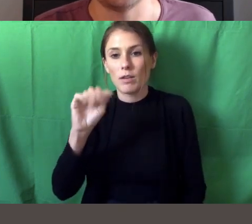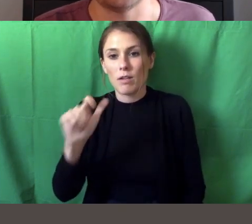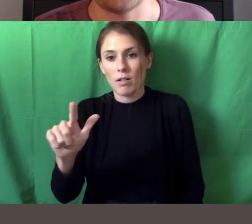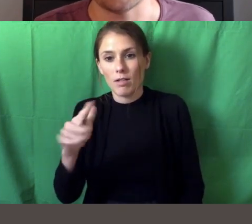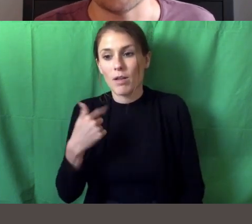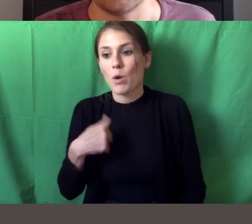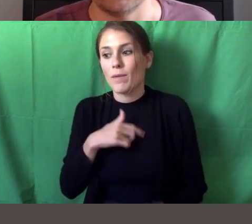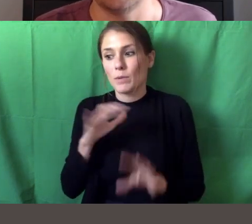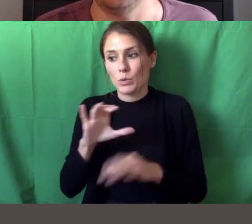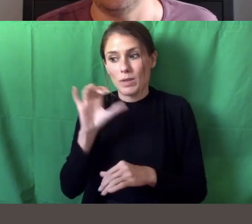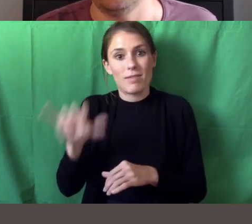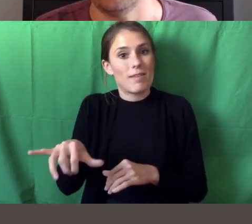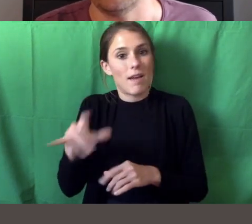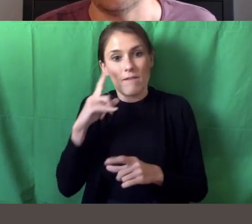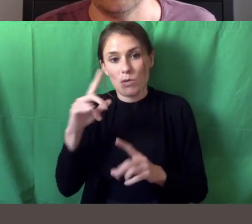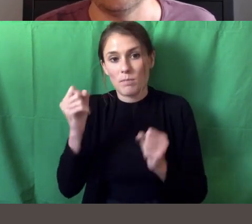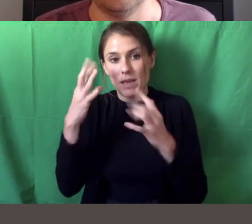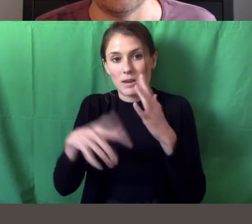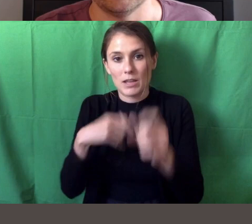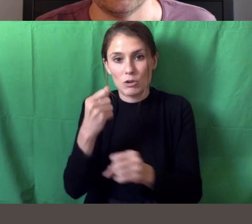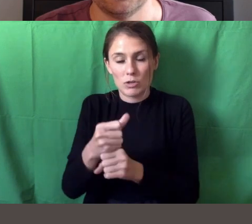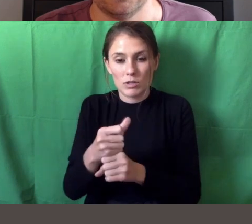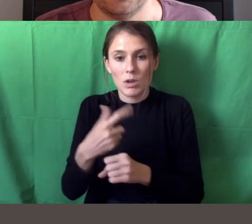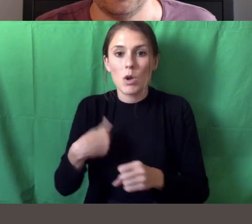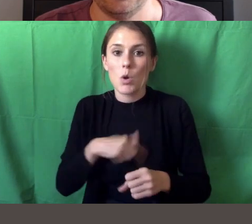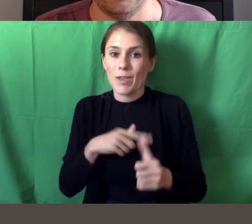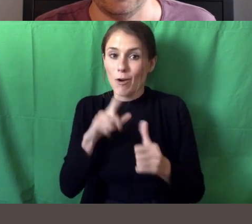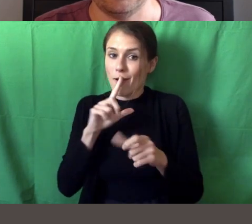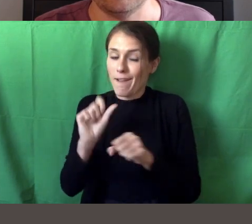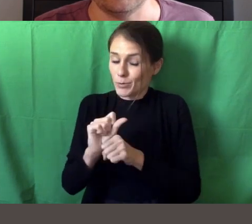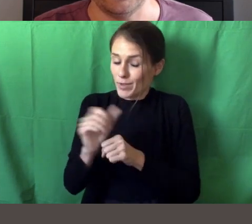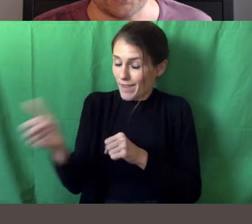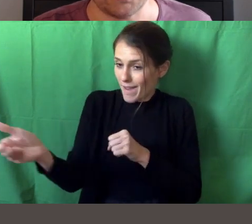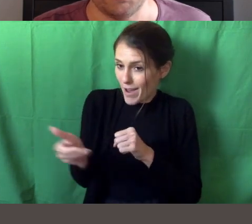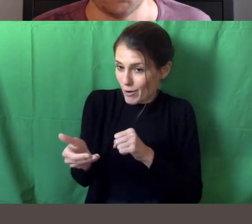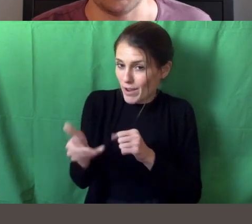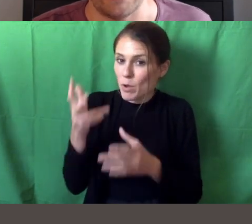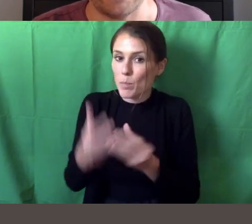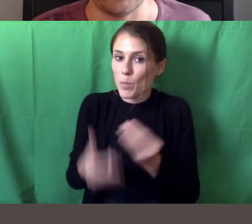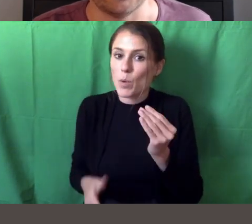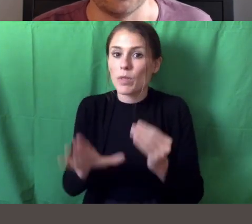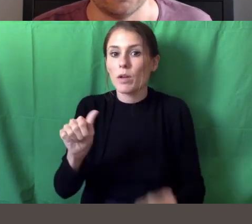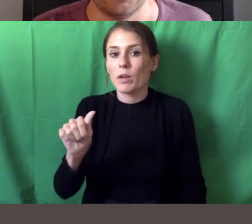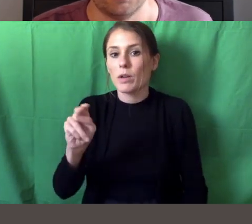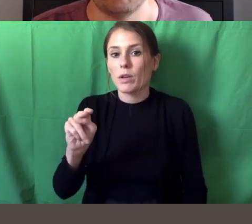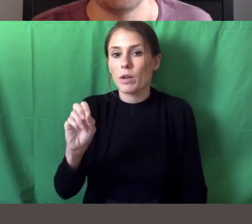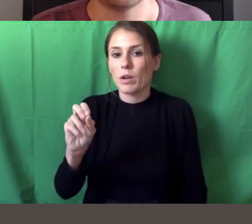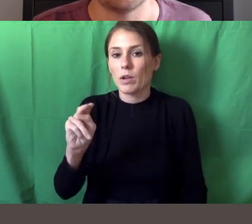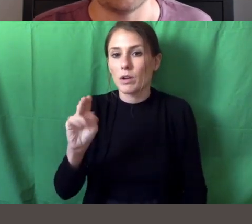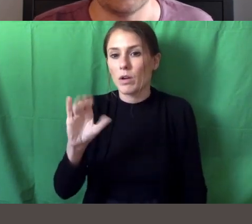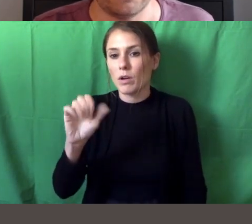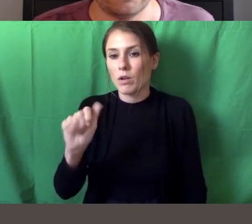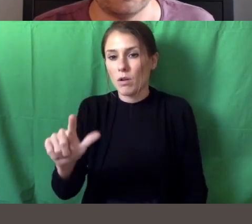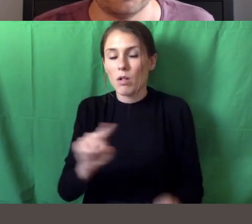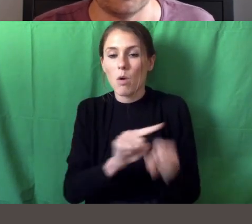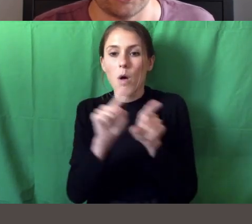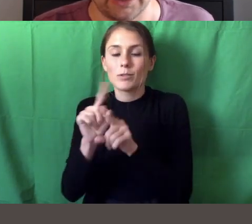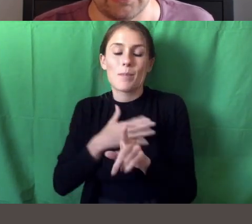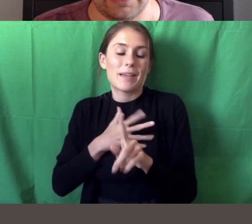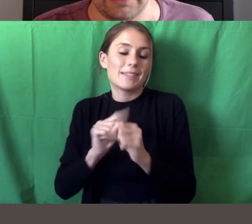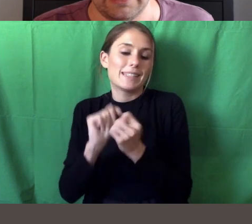really new for Canonical. We remote first and only for 19 years. And actually, we are hiring.